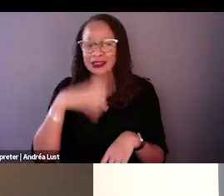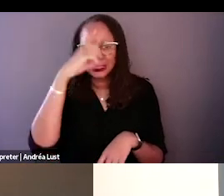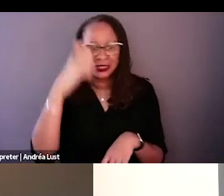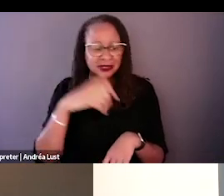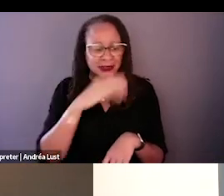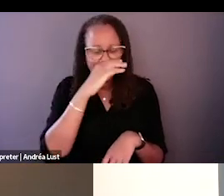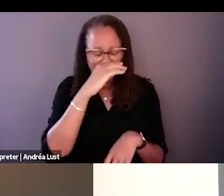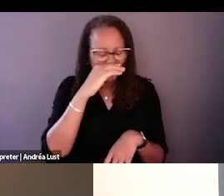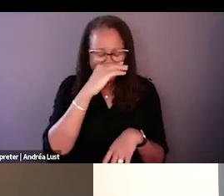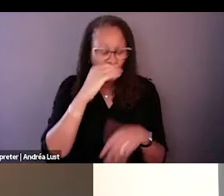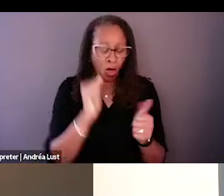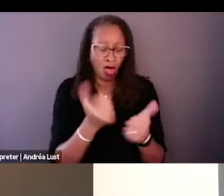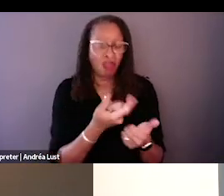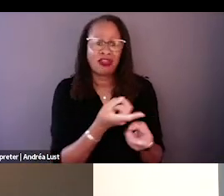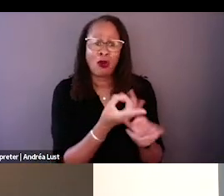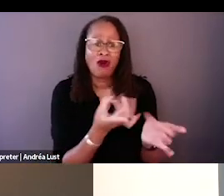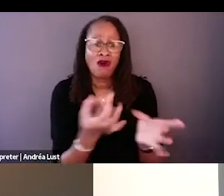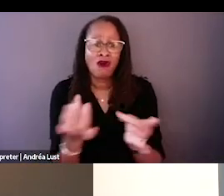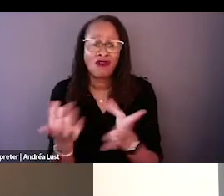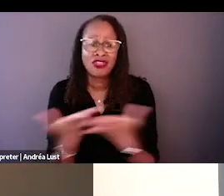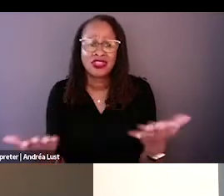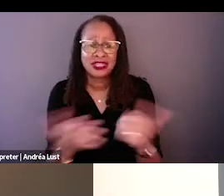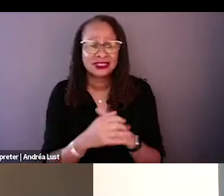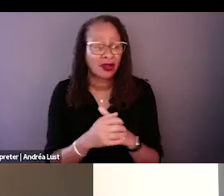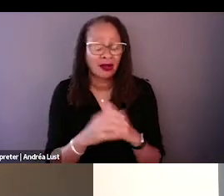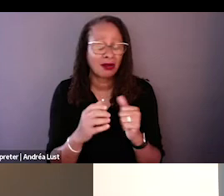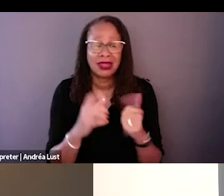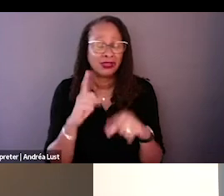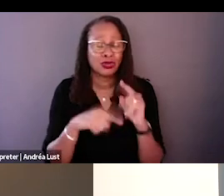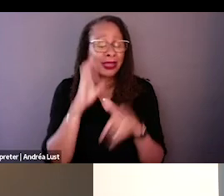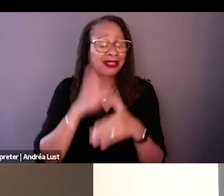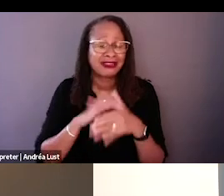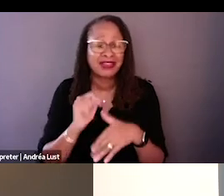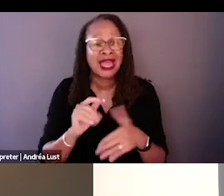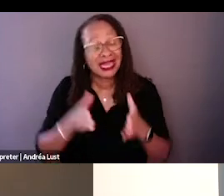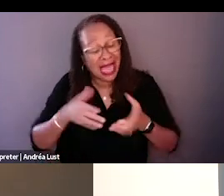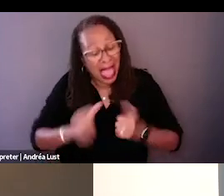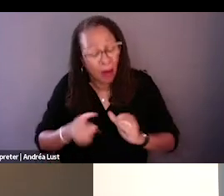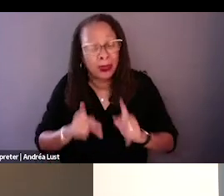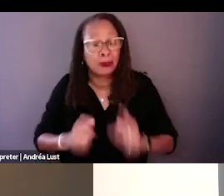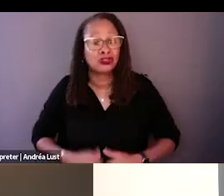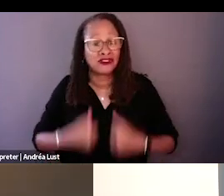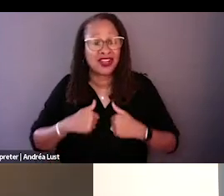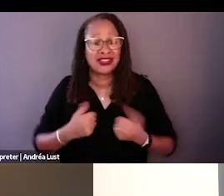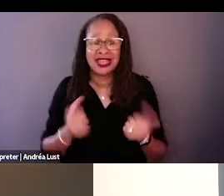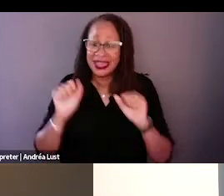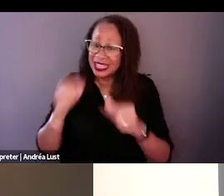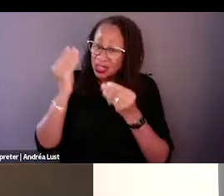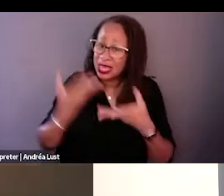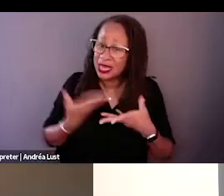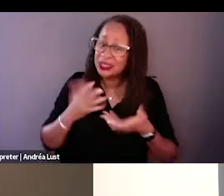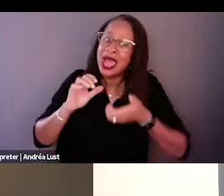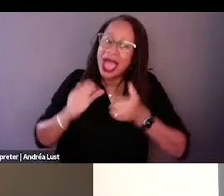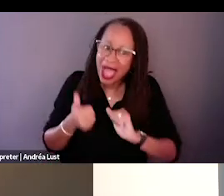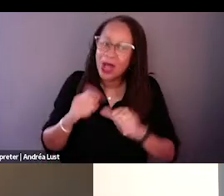Unfortunately, could not find a place, but it was a fantastic story which also was as you say,